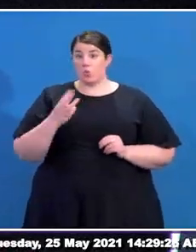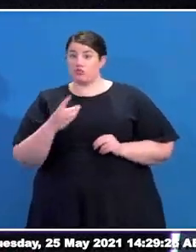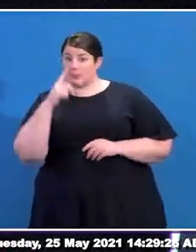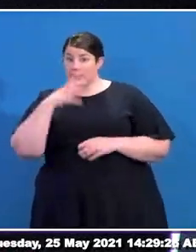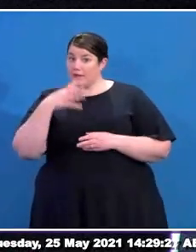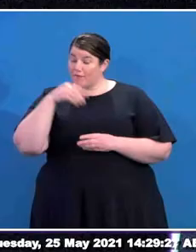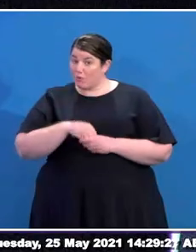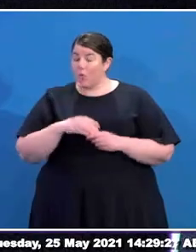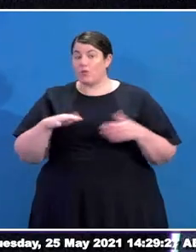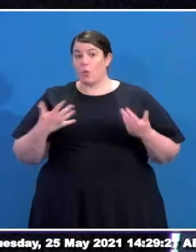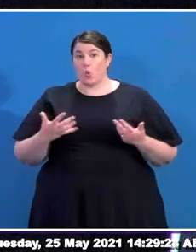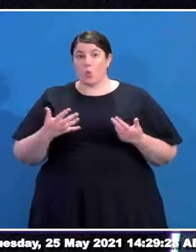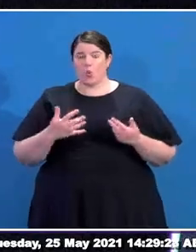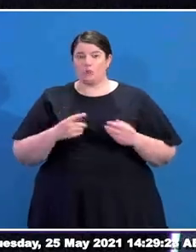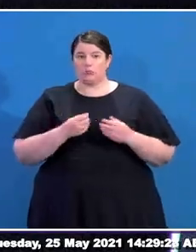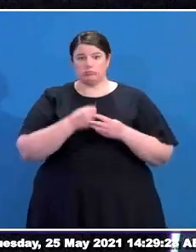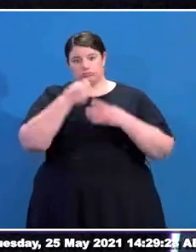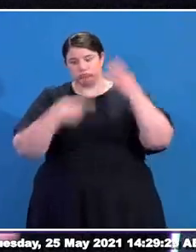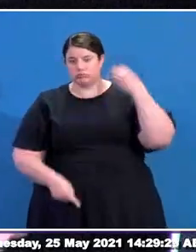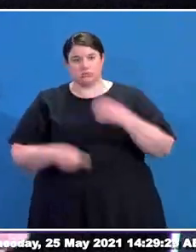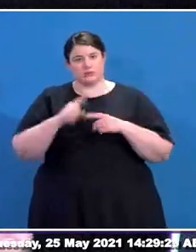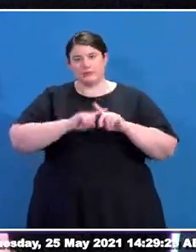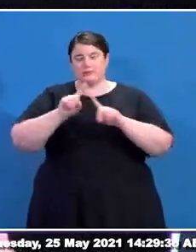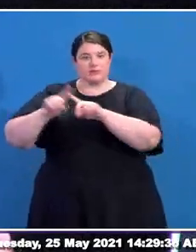you know, multiple people involved.